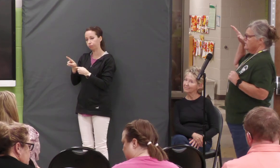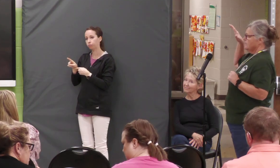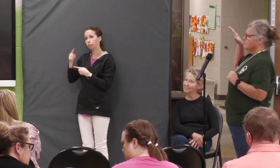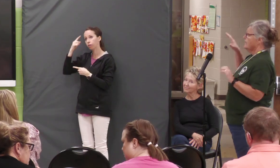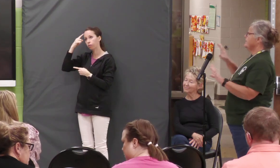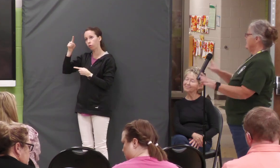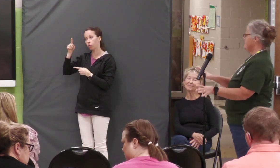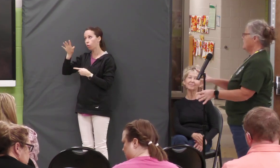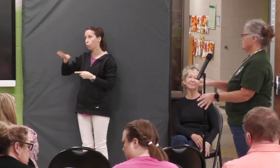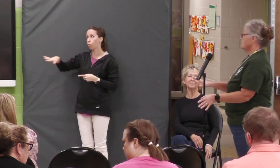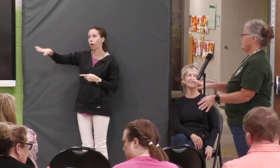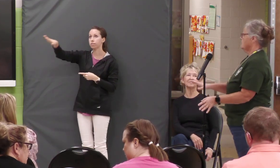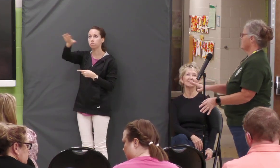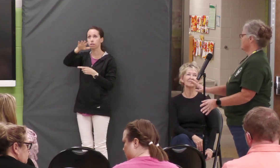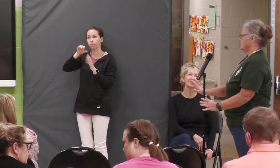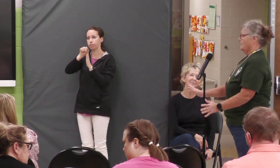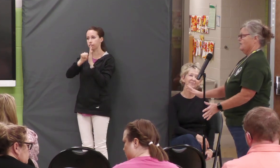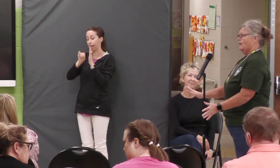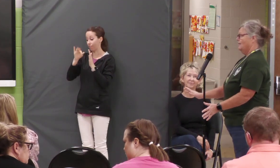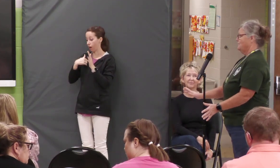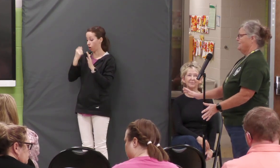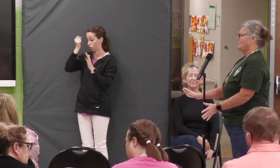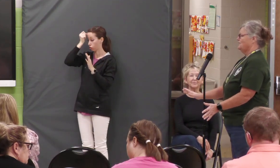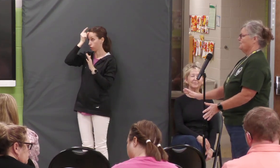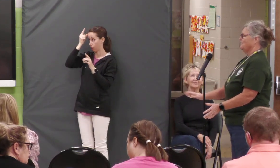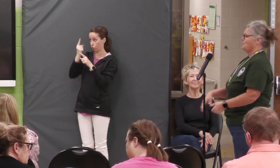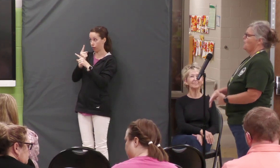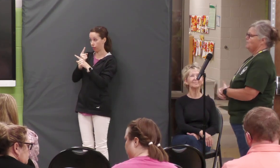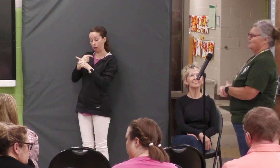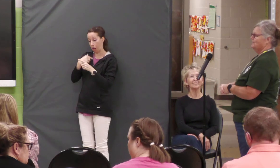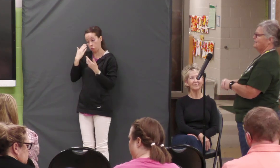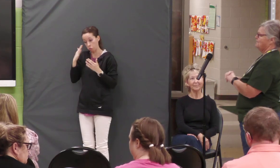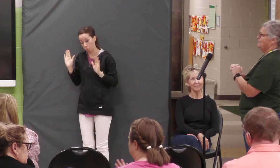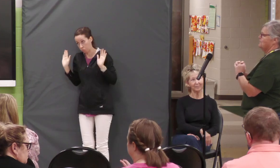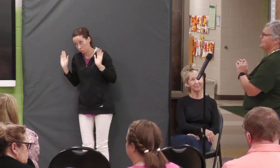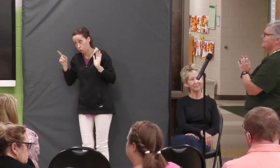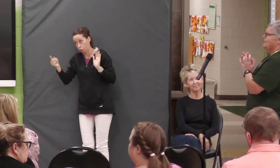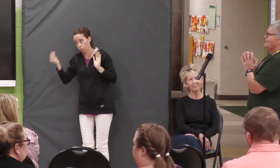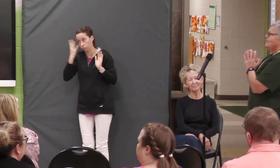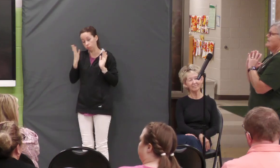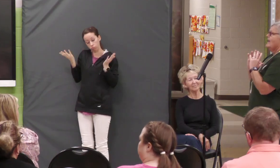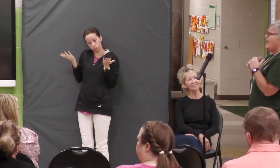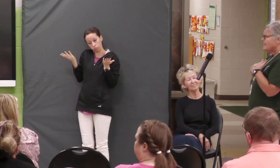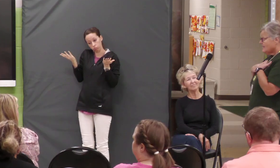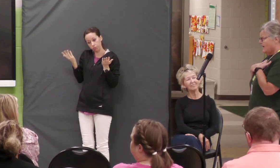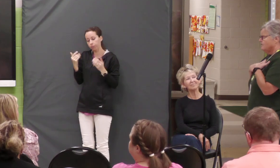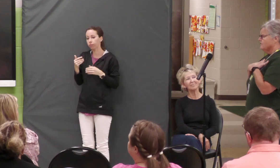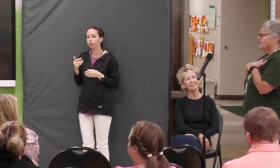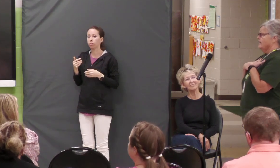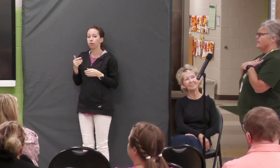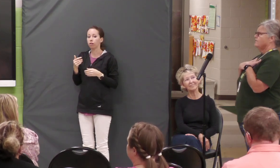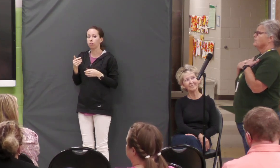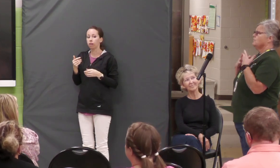rest of the state if I understand correctly I'm not claiming that I do as I understand it for